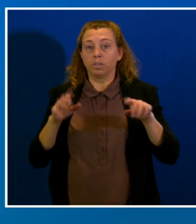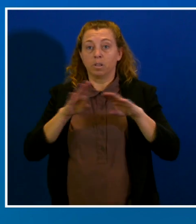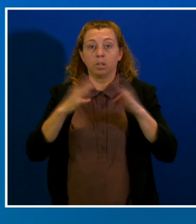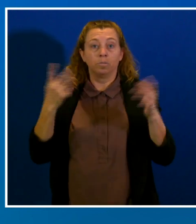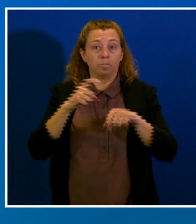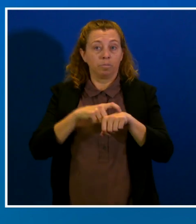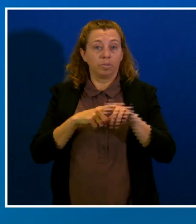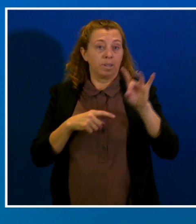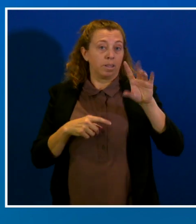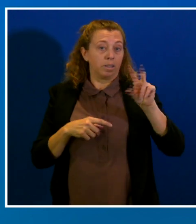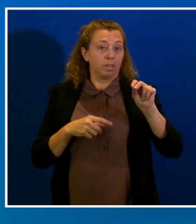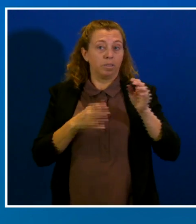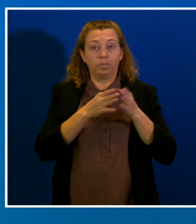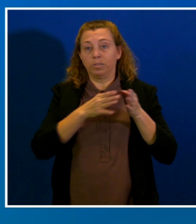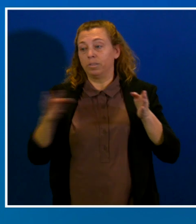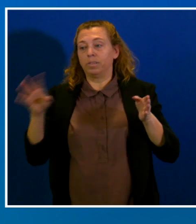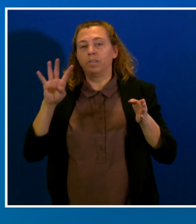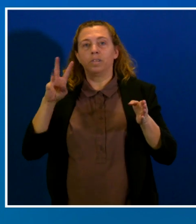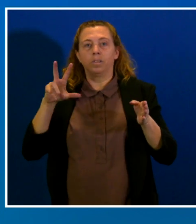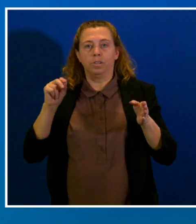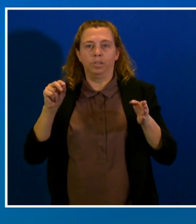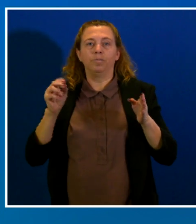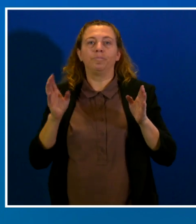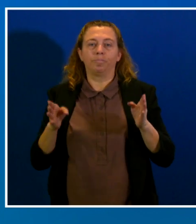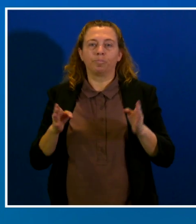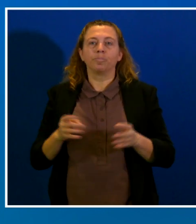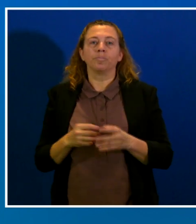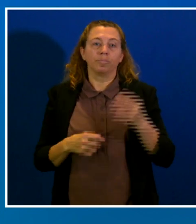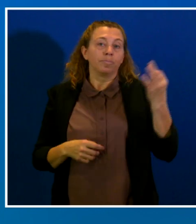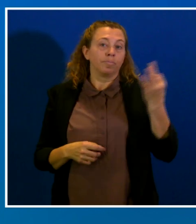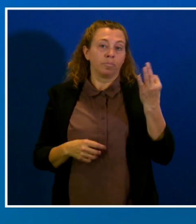Friday, Saturday, Monday and Tuesday.